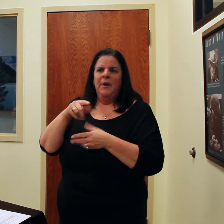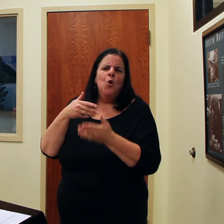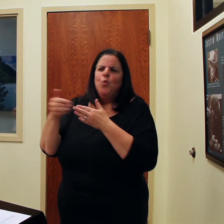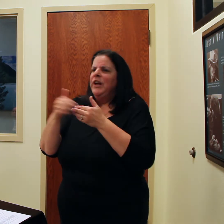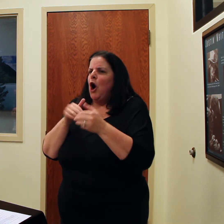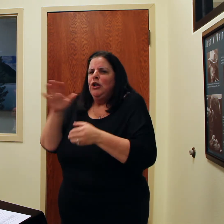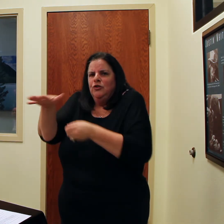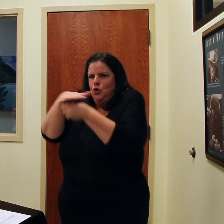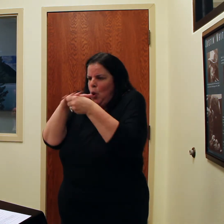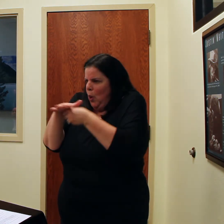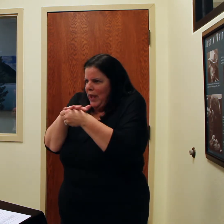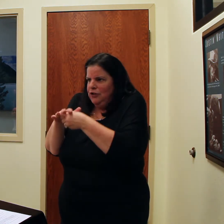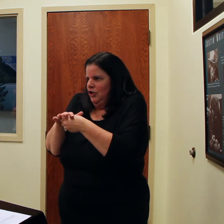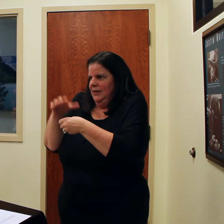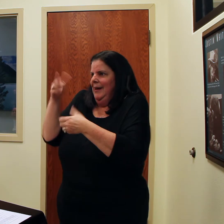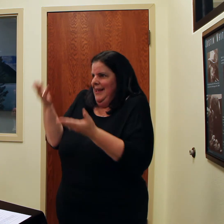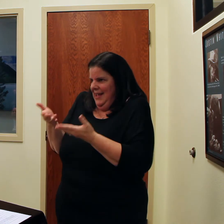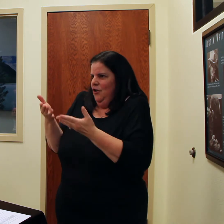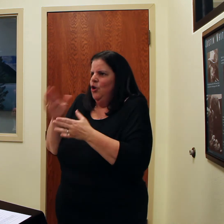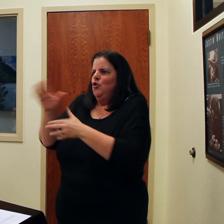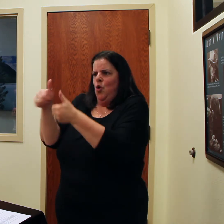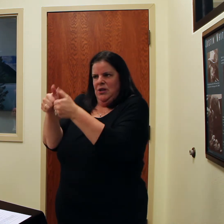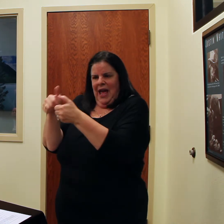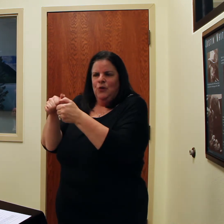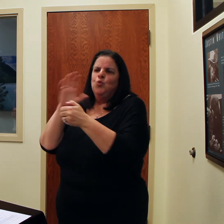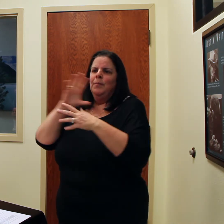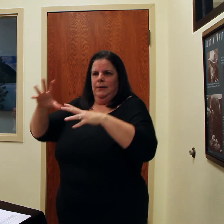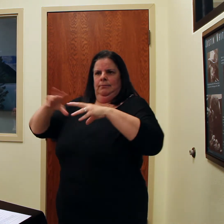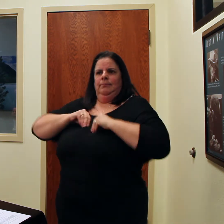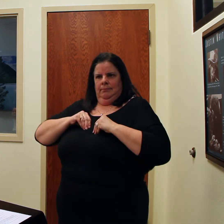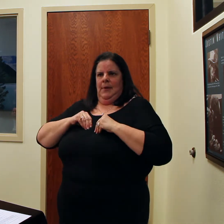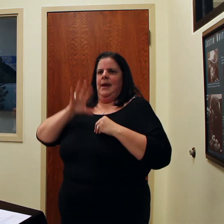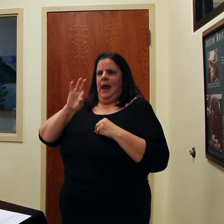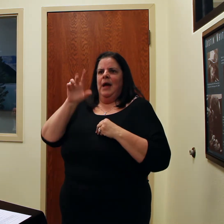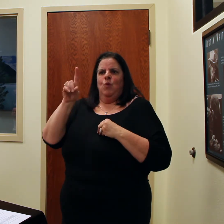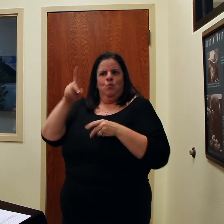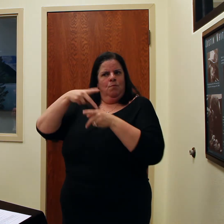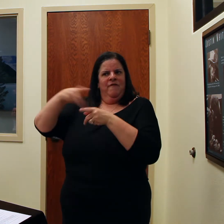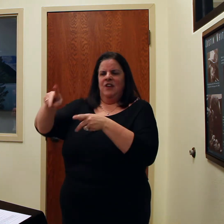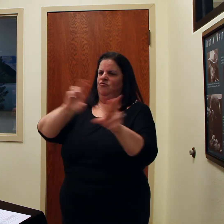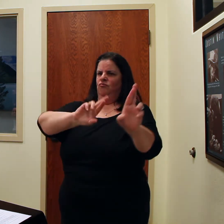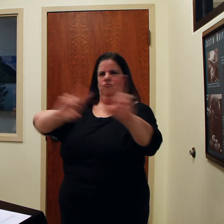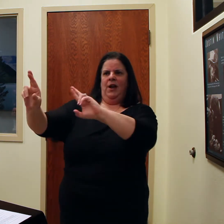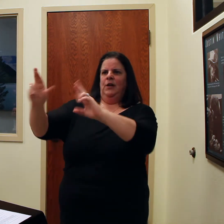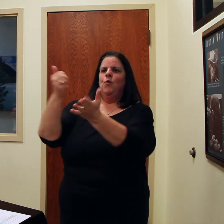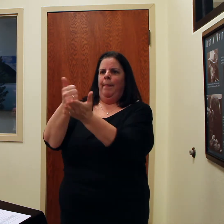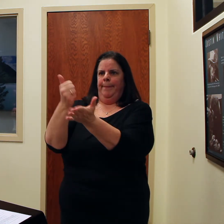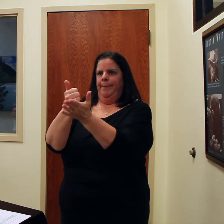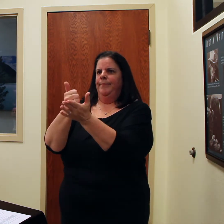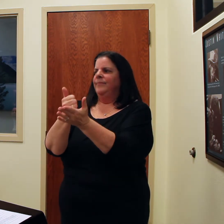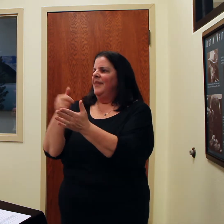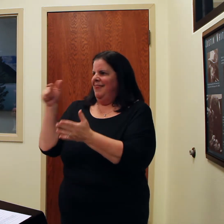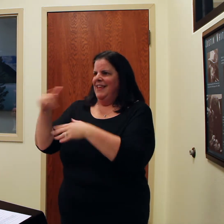in El Paso and Taylor county, your text will be answered by a 911 professional that'll be ready to help you. These are available up here.